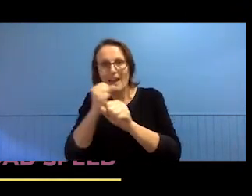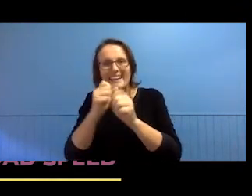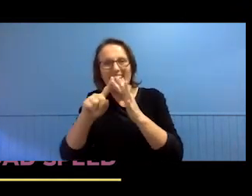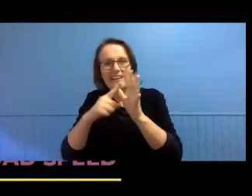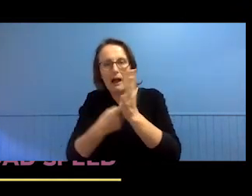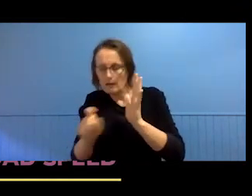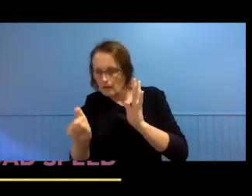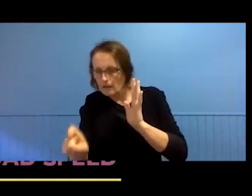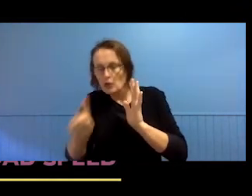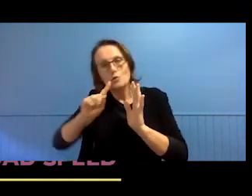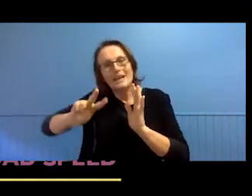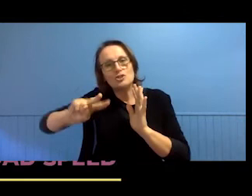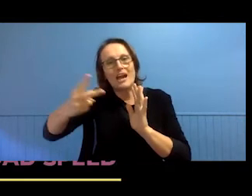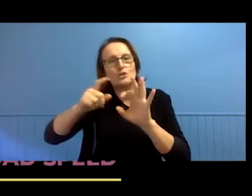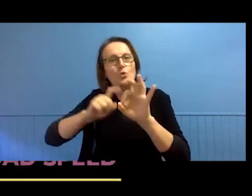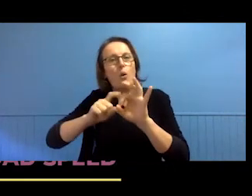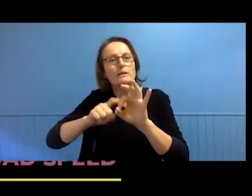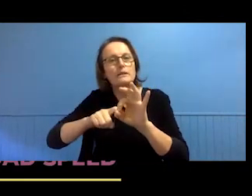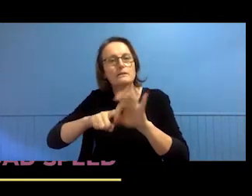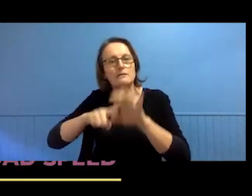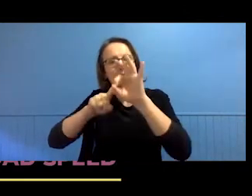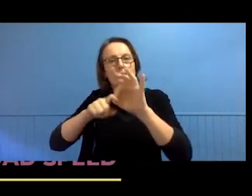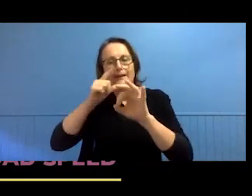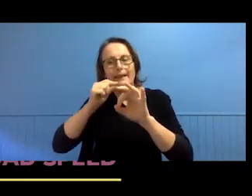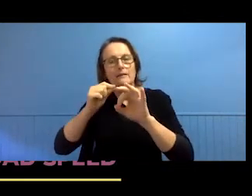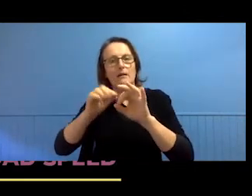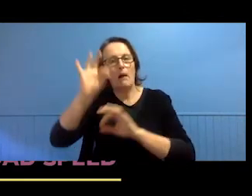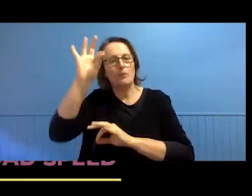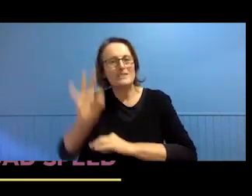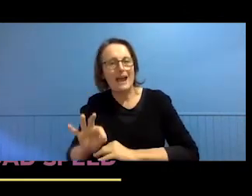you can change the quality of the image resolution you're watching. So